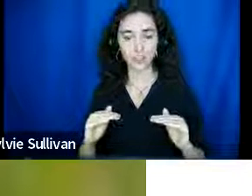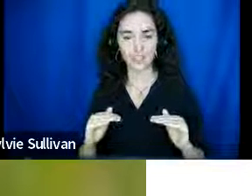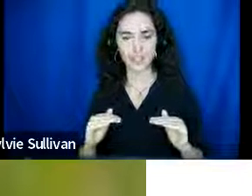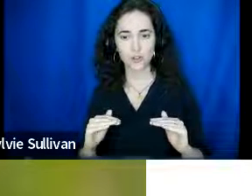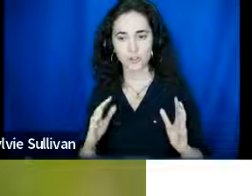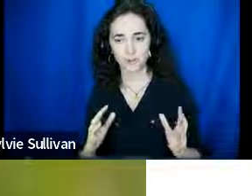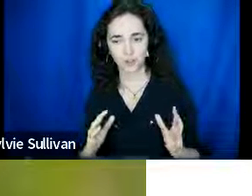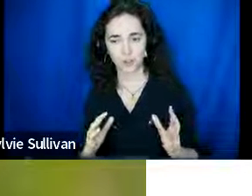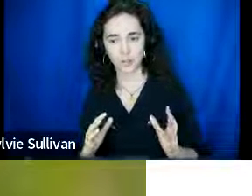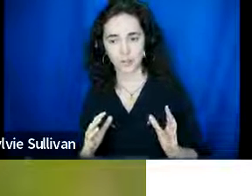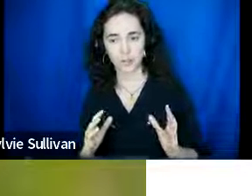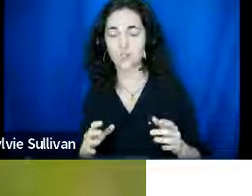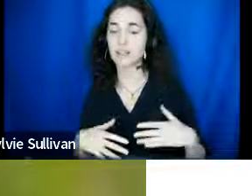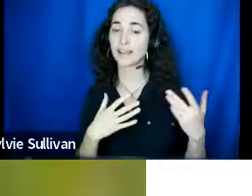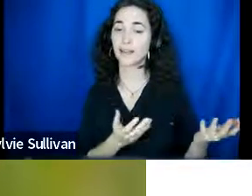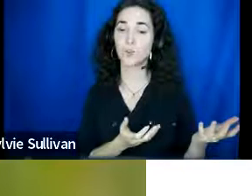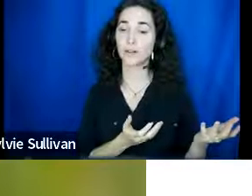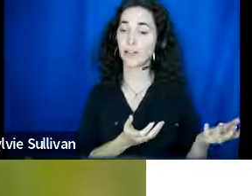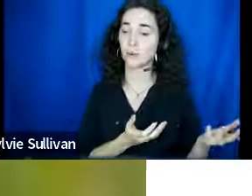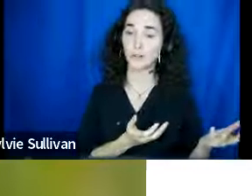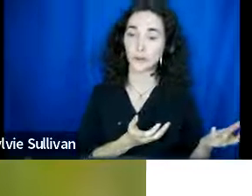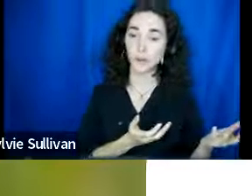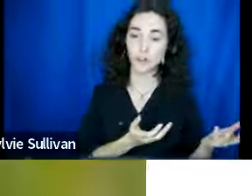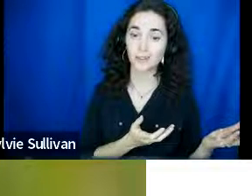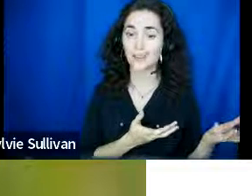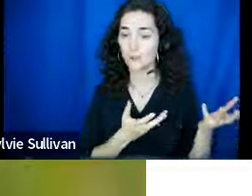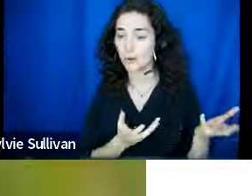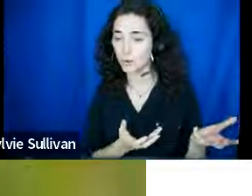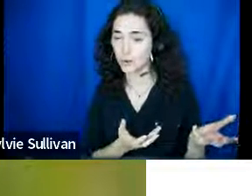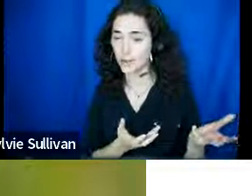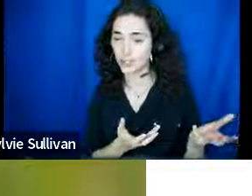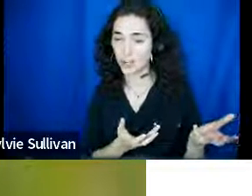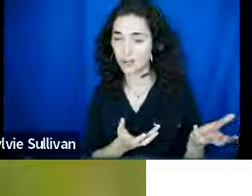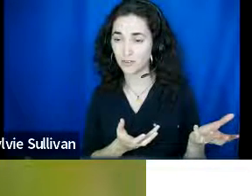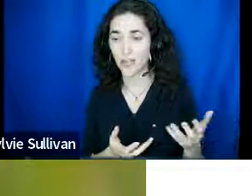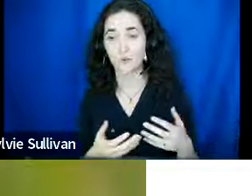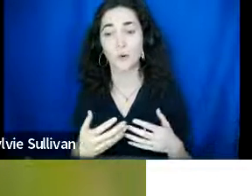But levels of proficiency and interest may vary, and just like everyone can learn how to cook, not everyone will become a chef.